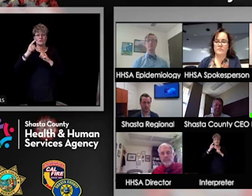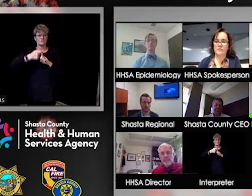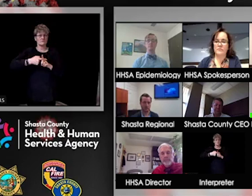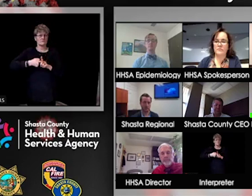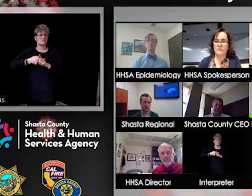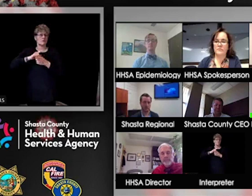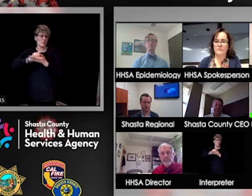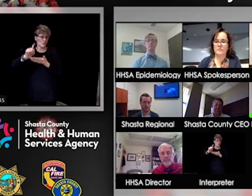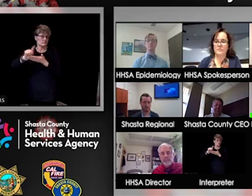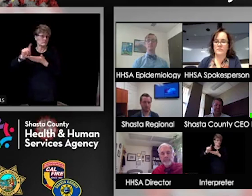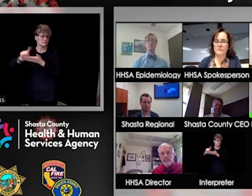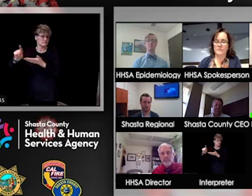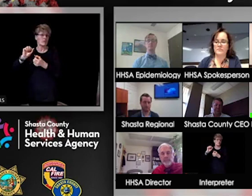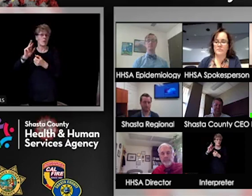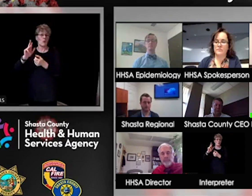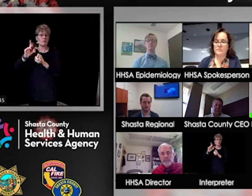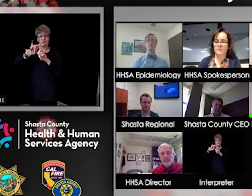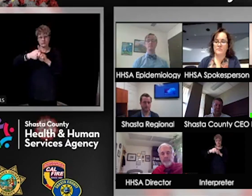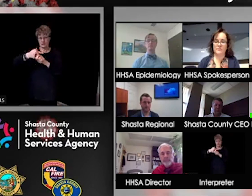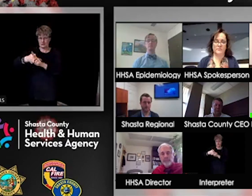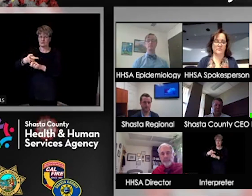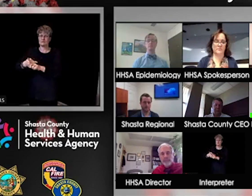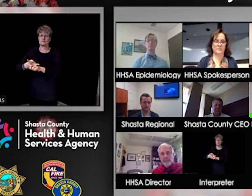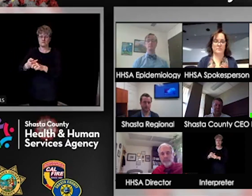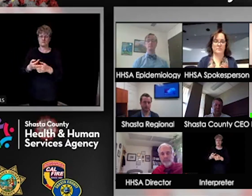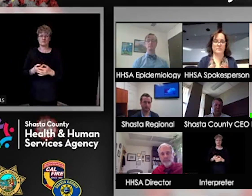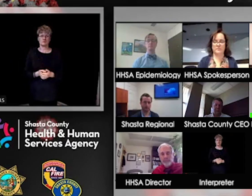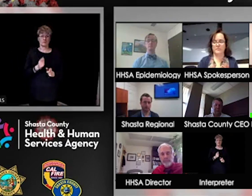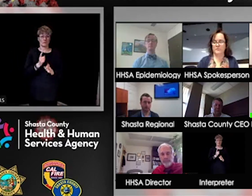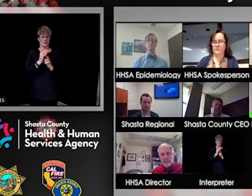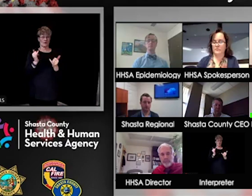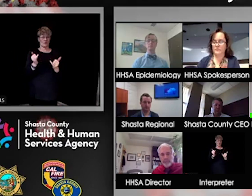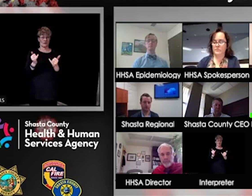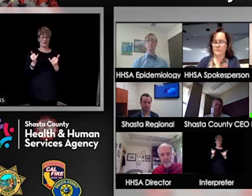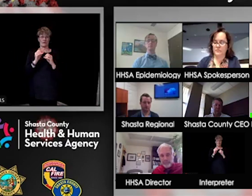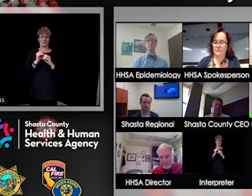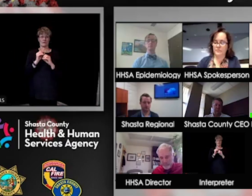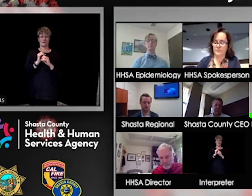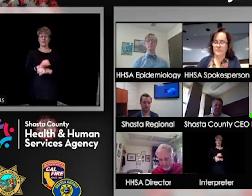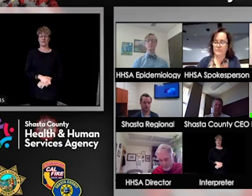that we still do not have community immunity protect us from disease spread and so these